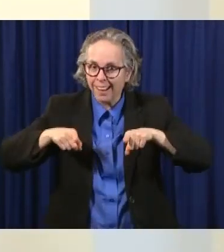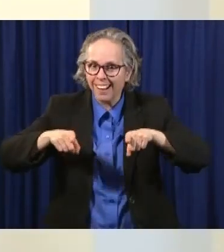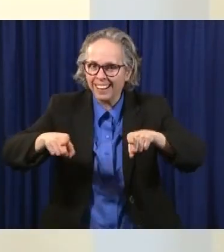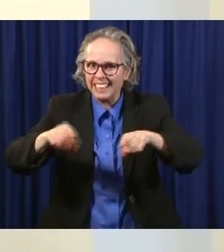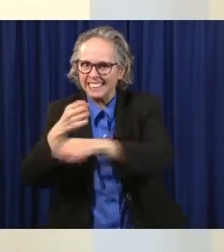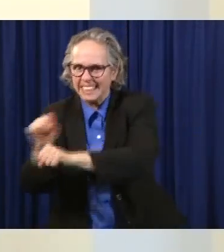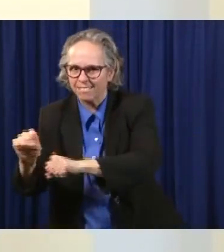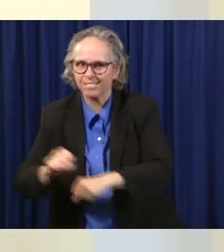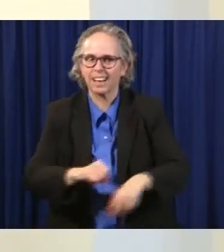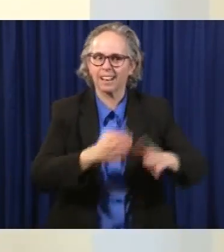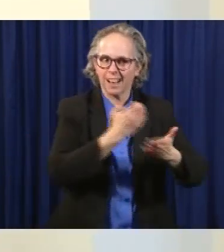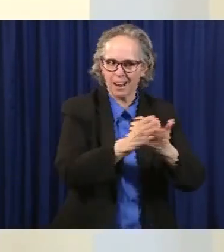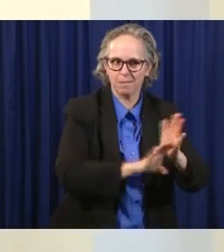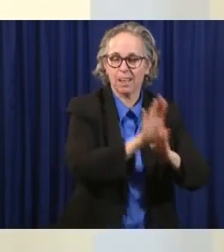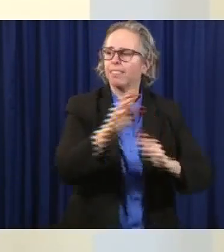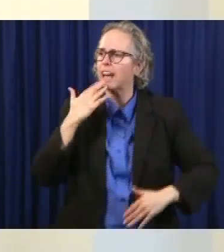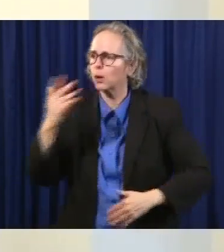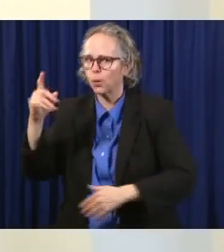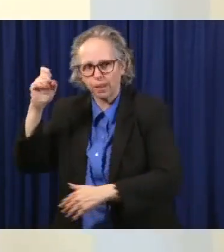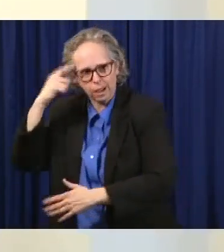CAN. LET'S PROVE A GOVERNOR AND LIEUTENANT GOVERNOR WHO BELIEVE